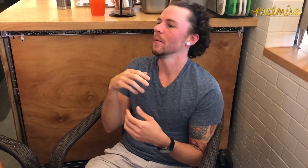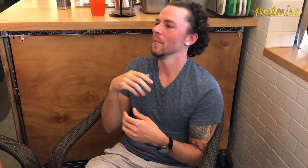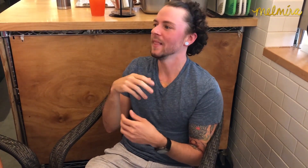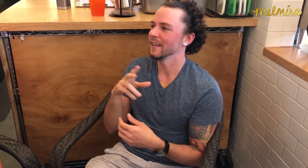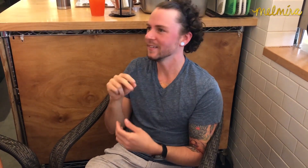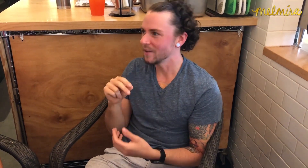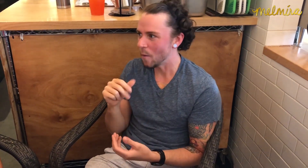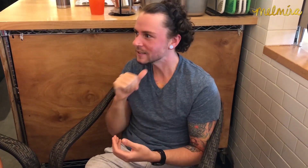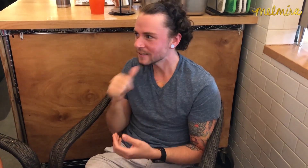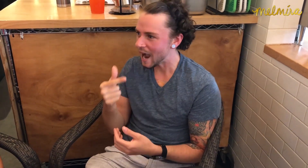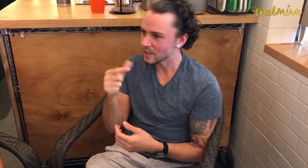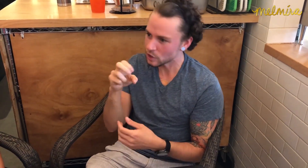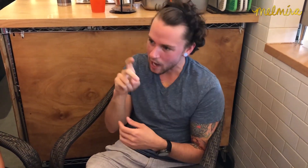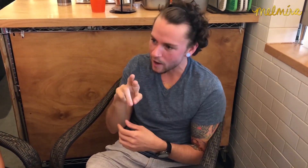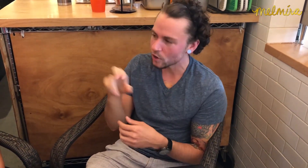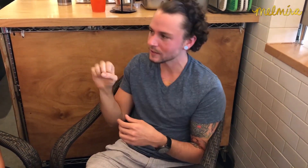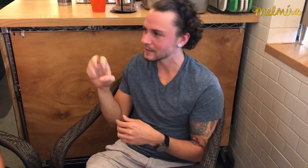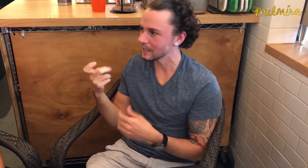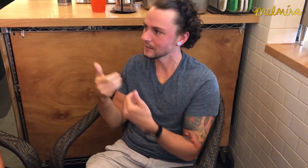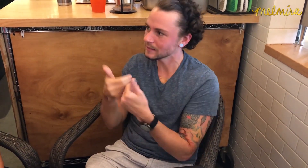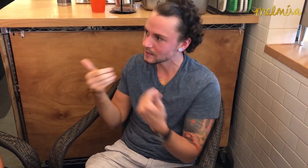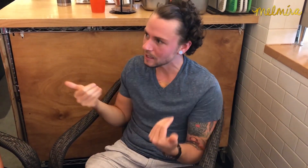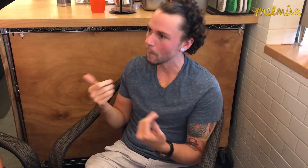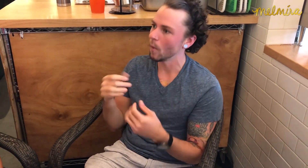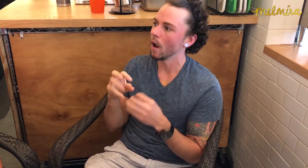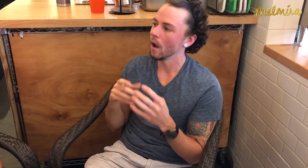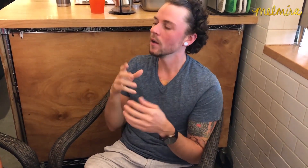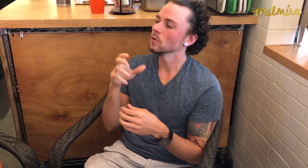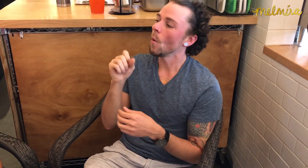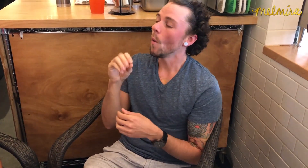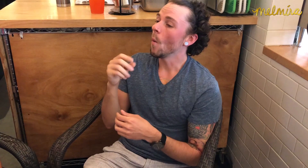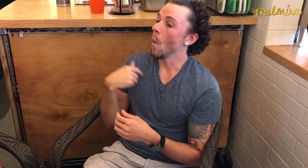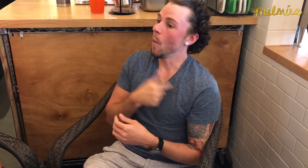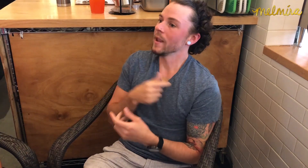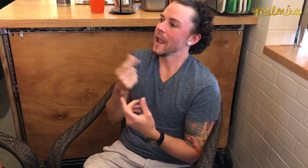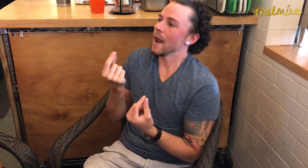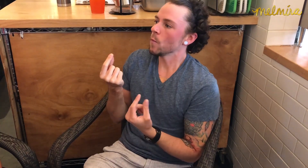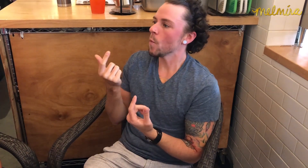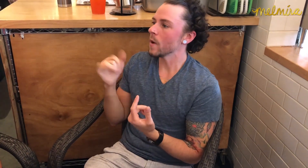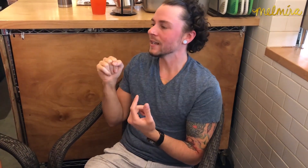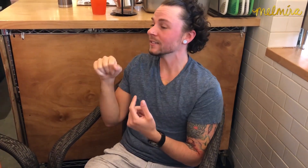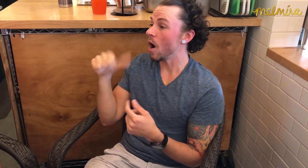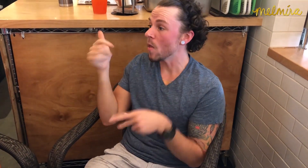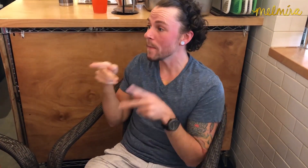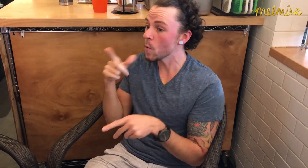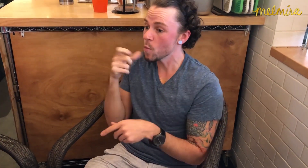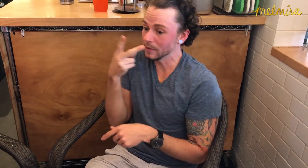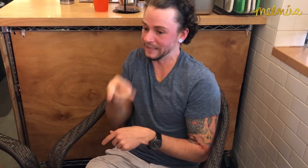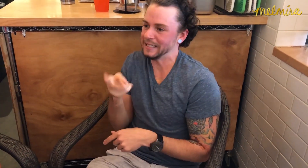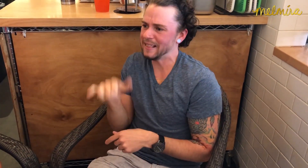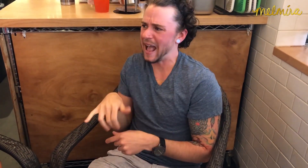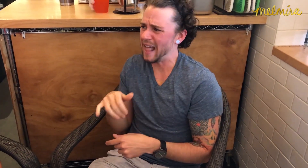No, that is not true. Gender and sex are separate things. So, what we kind of do is whenever we see other people